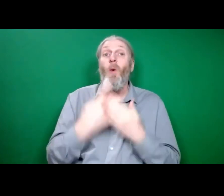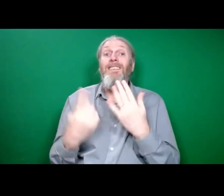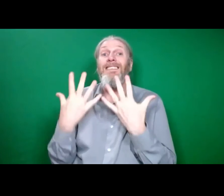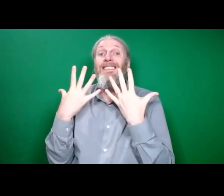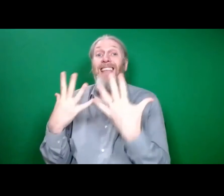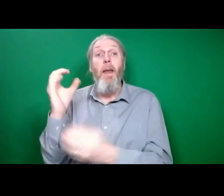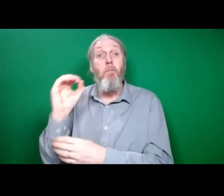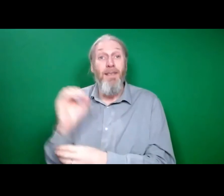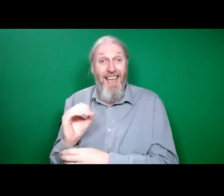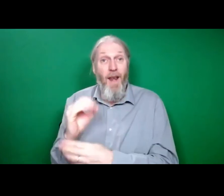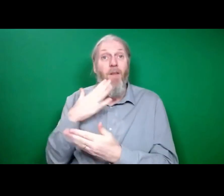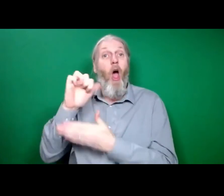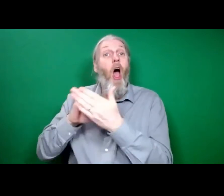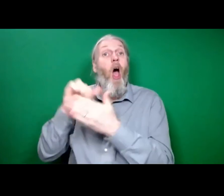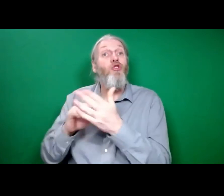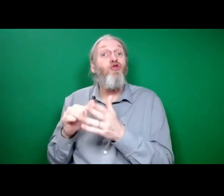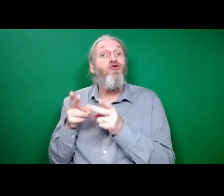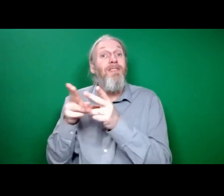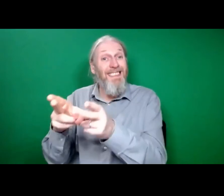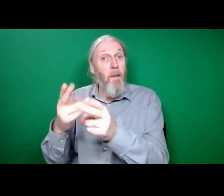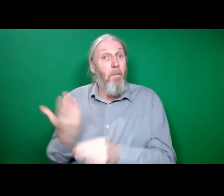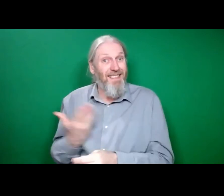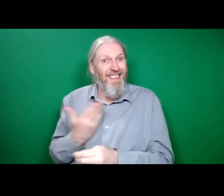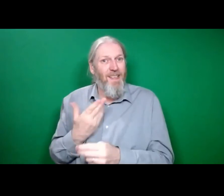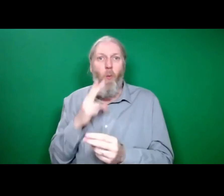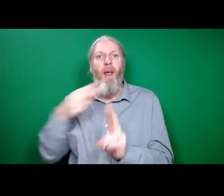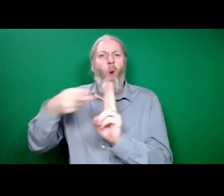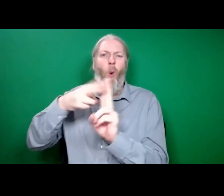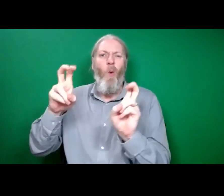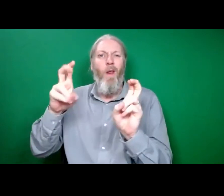anything going on behind the scenes and a nest we shouldn't touch, we, obviously, don't go forward with it.